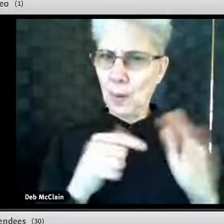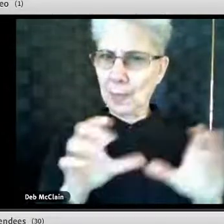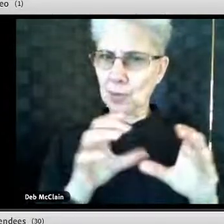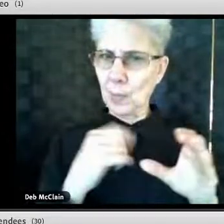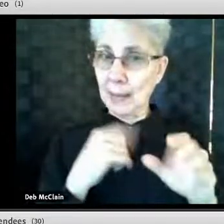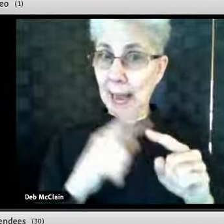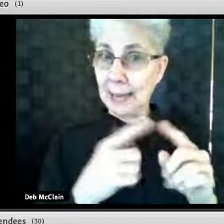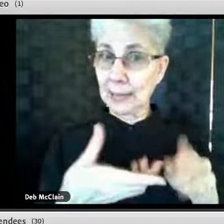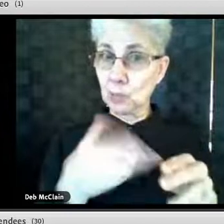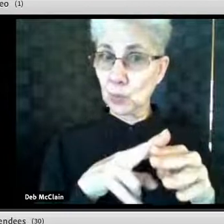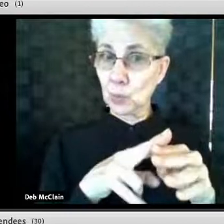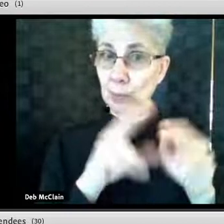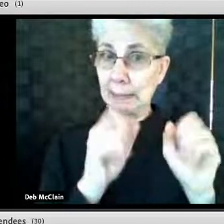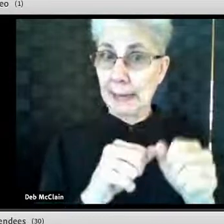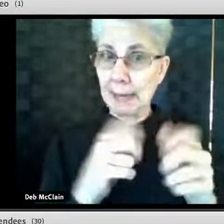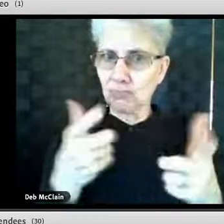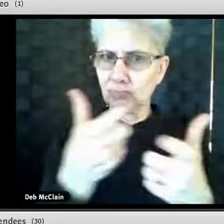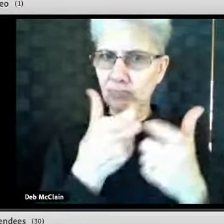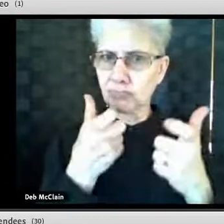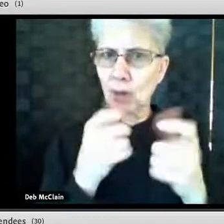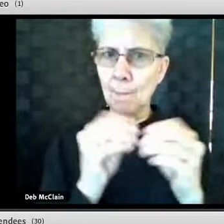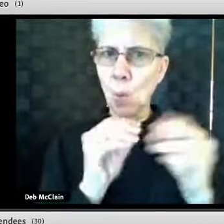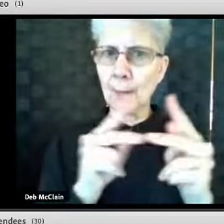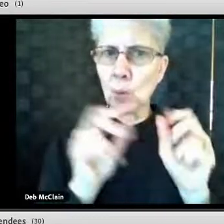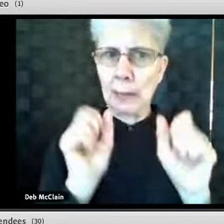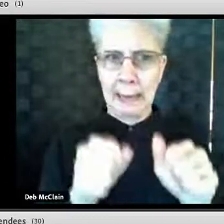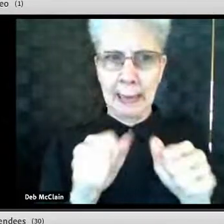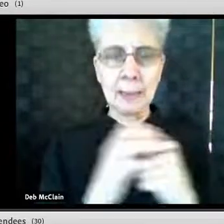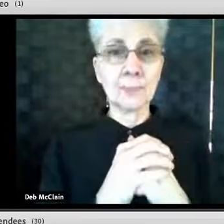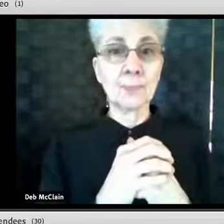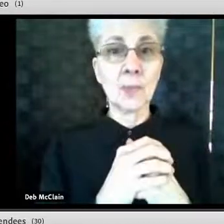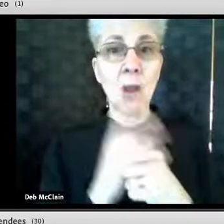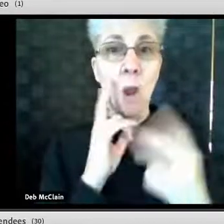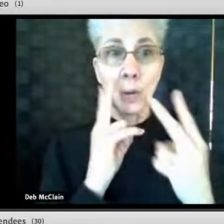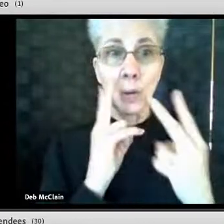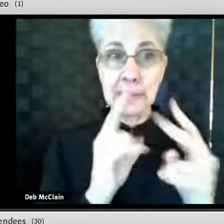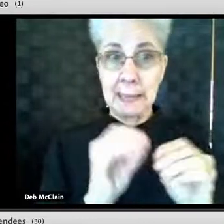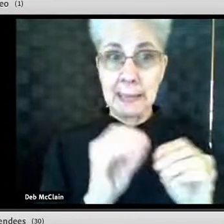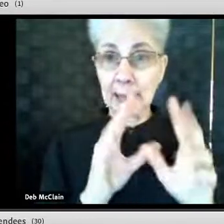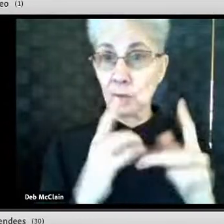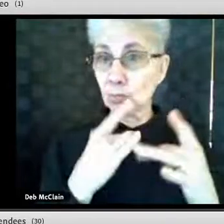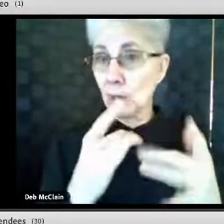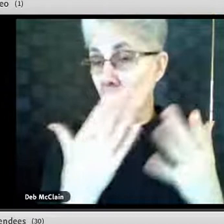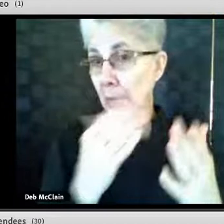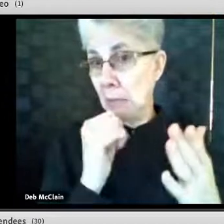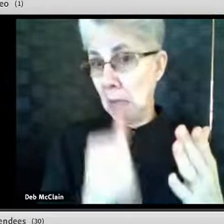"What am I doing that I can do that I can engage more people?" Are you see a clear trend? You might not.